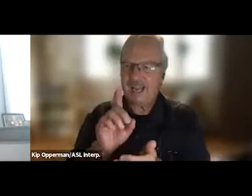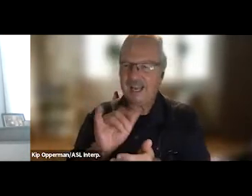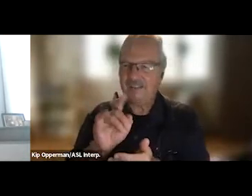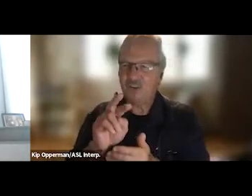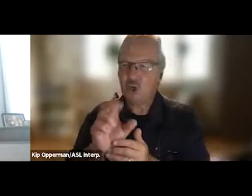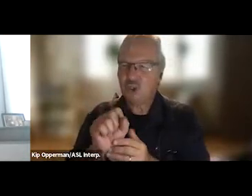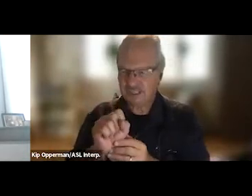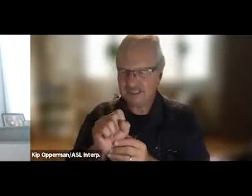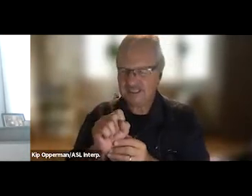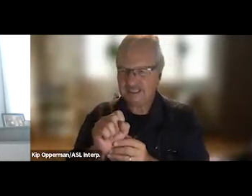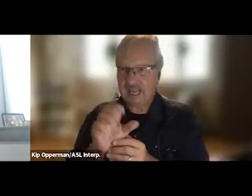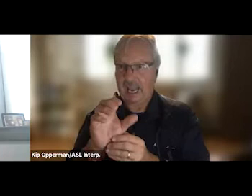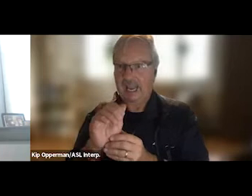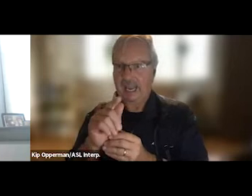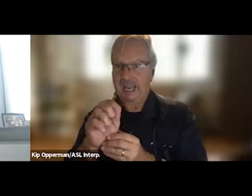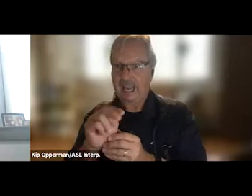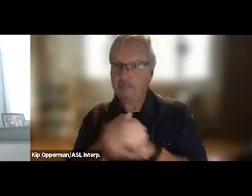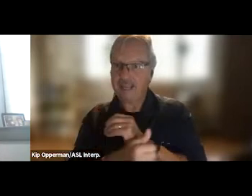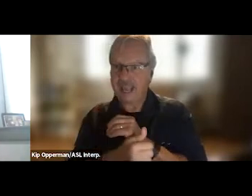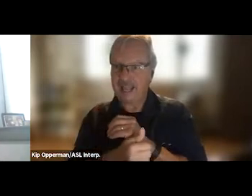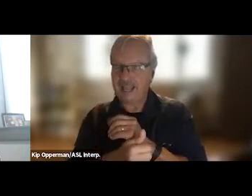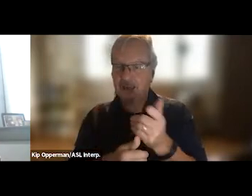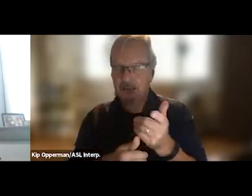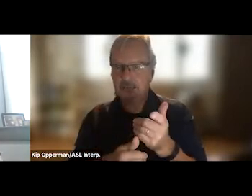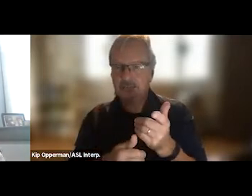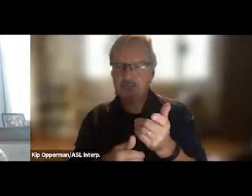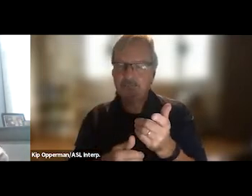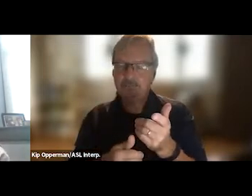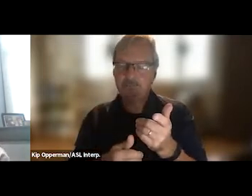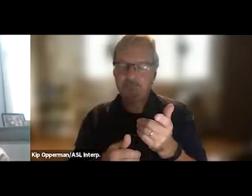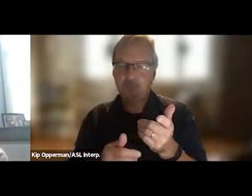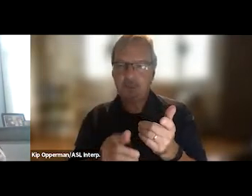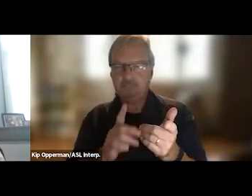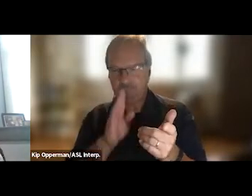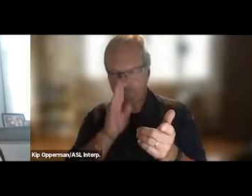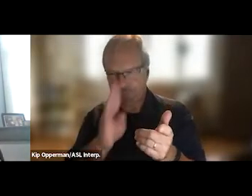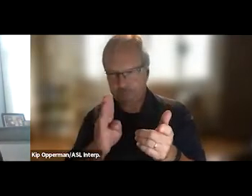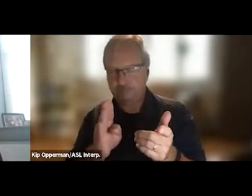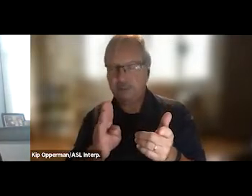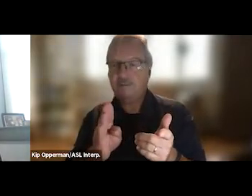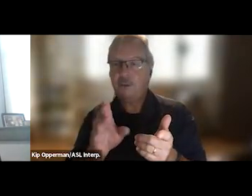our policy is to just be succinct about it. If you divert three times or more,